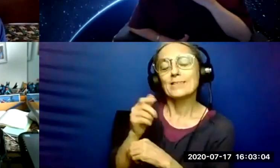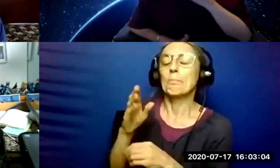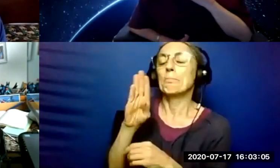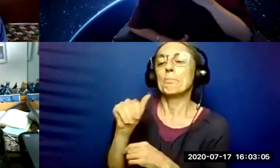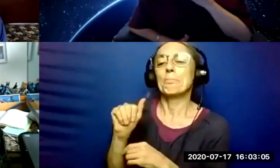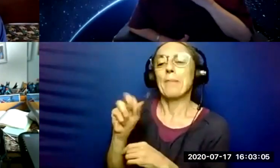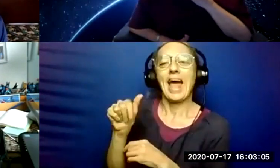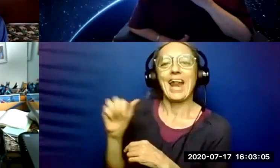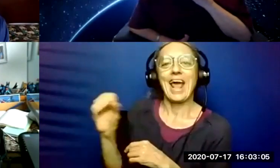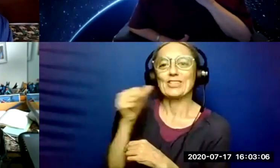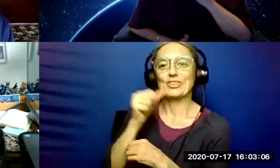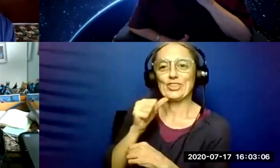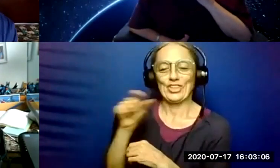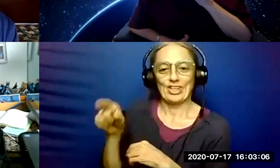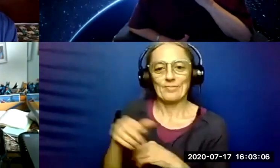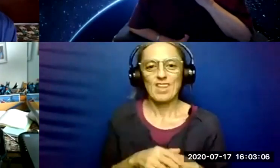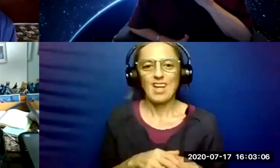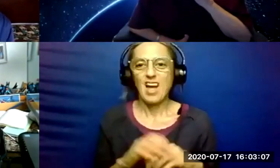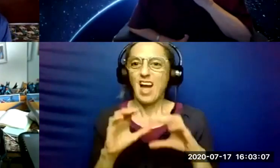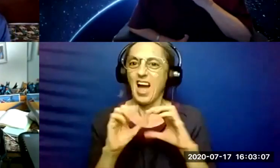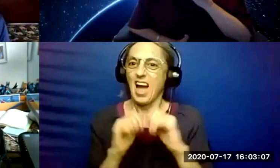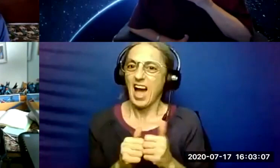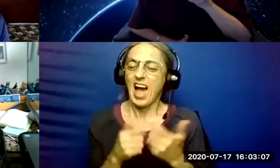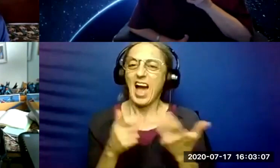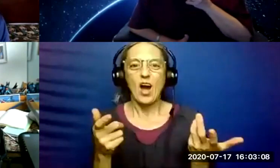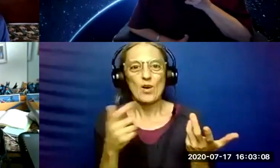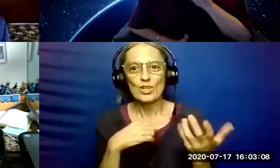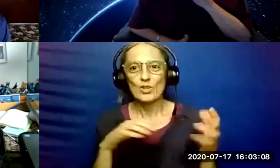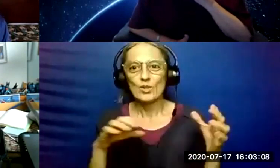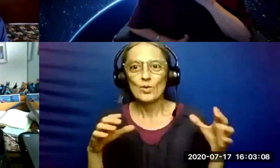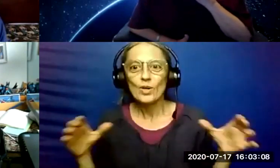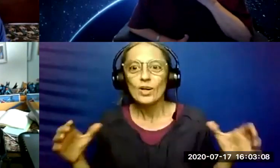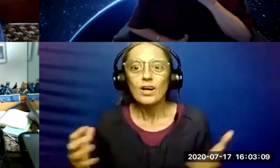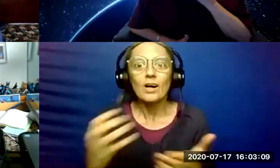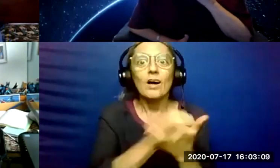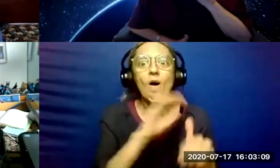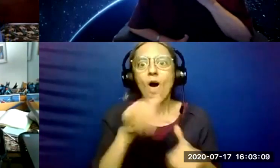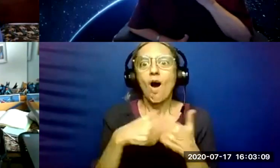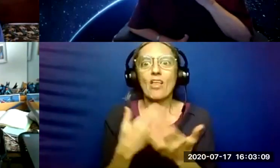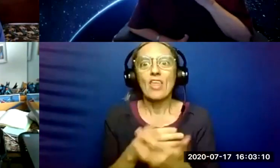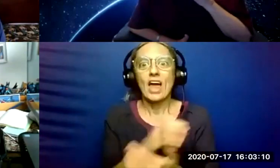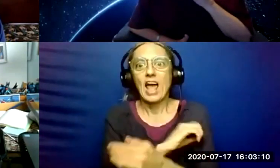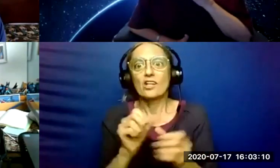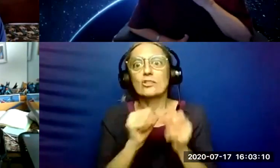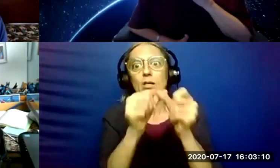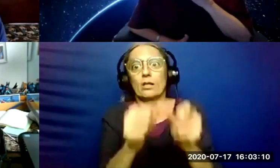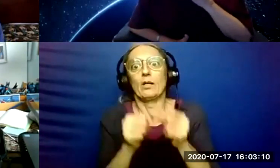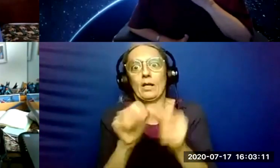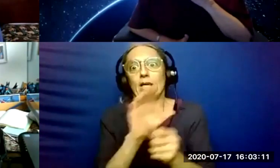this incredible non-stop amount of energy, Judy? And isn't Judy's virtual Zoom background